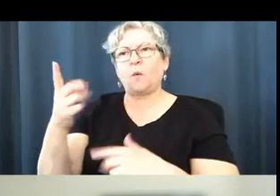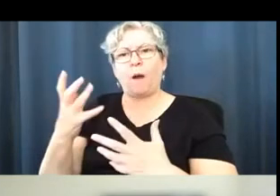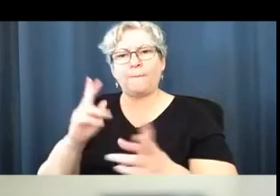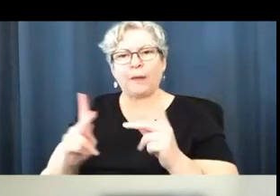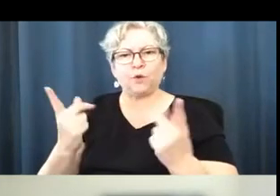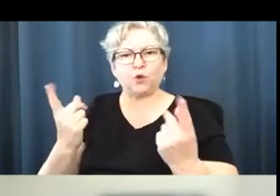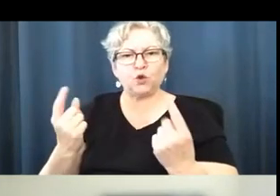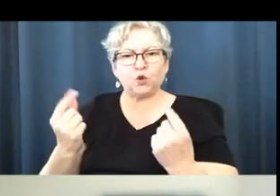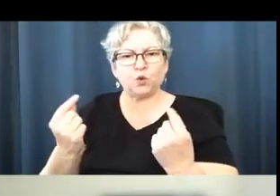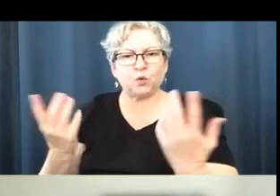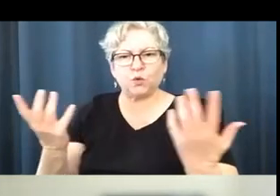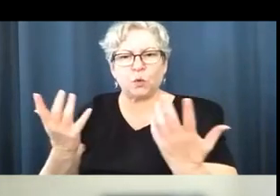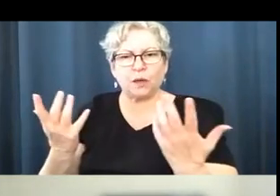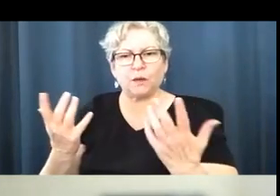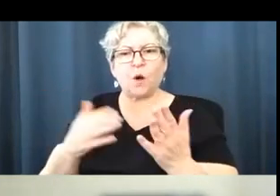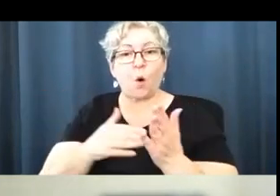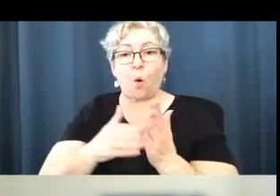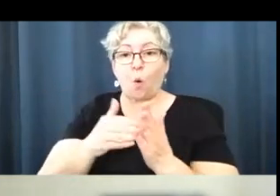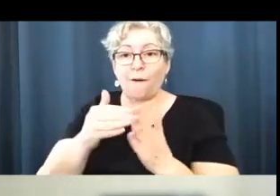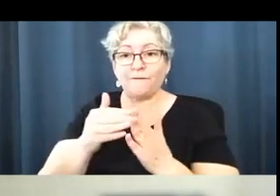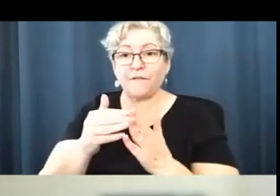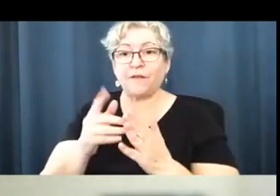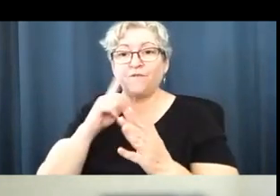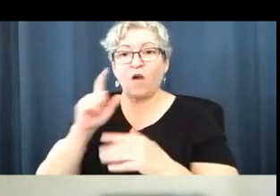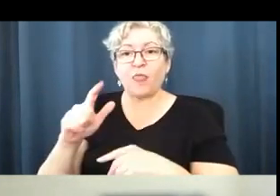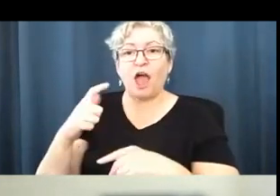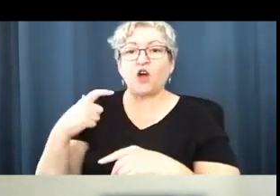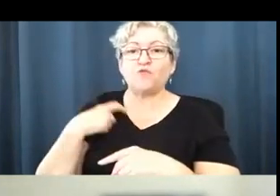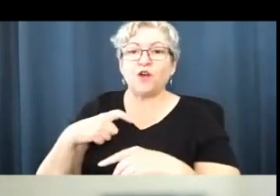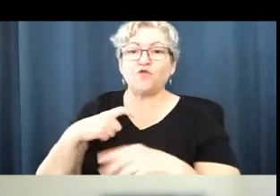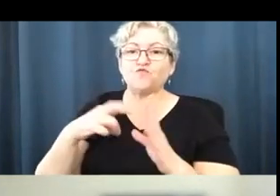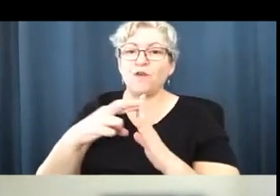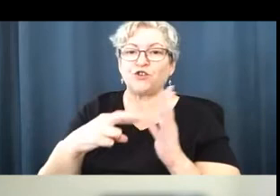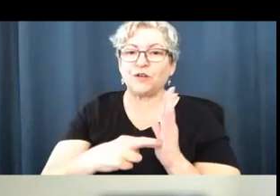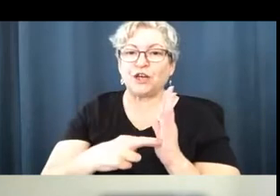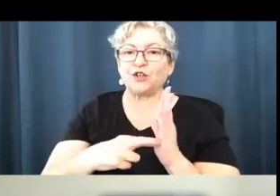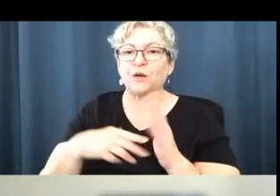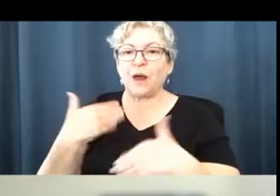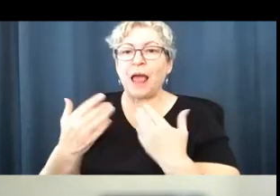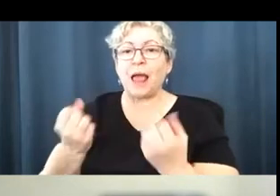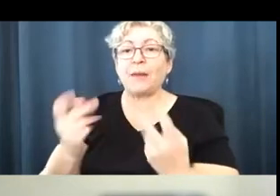One of them often is just that registration, that sign up process, you wouldn't imagine how many times we come across that.